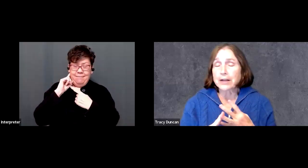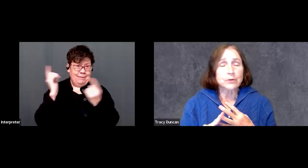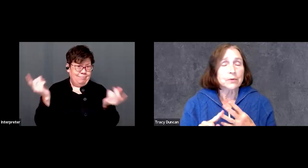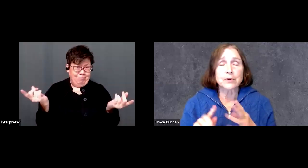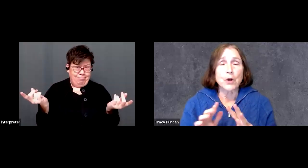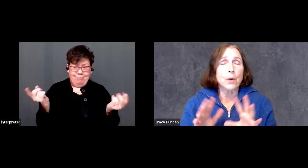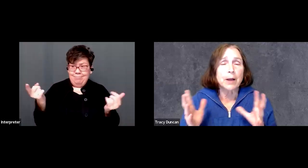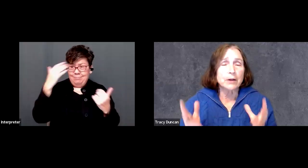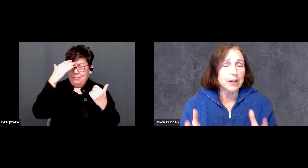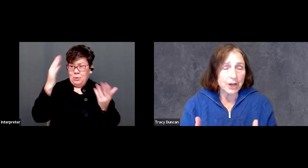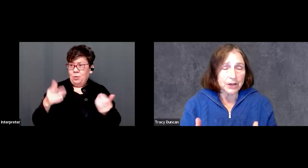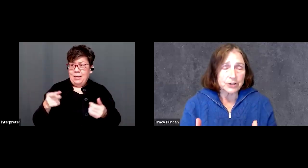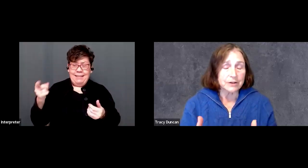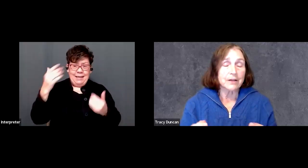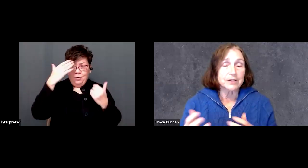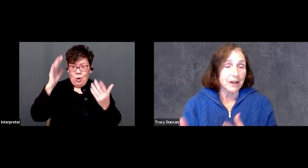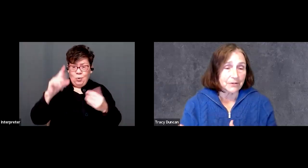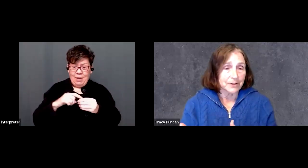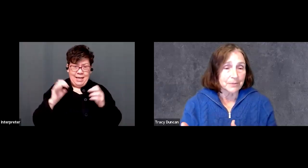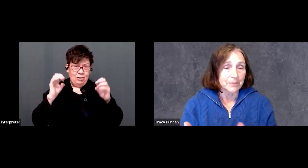They don't know about education of the Deaf.